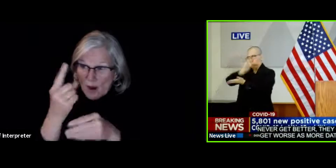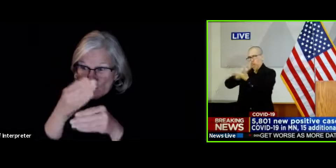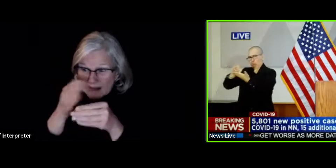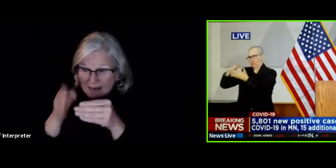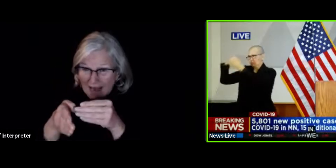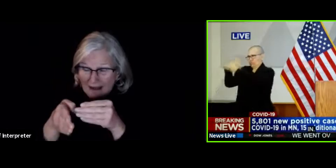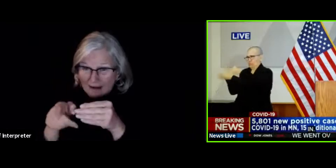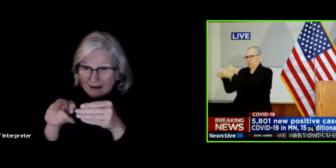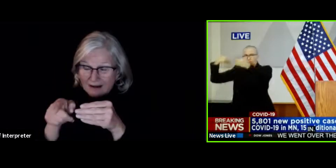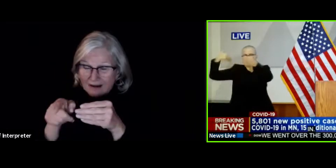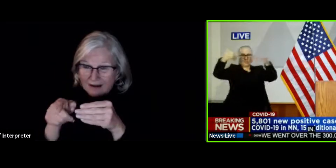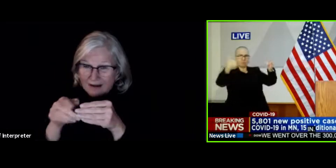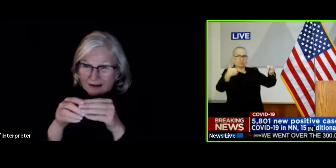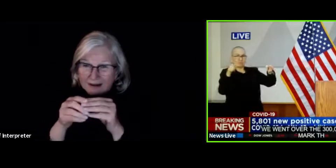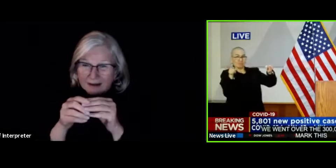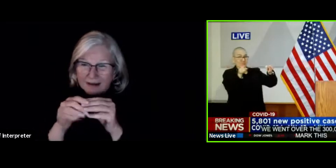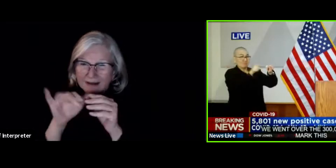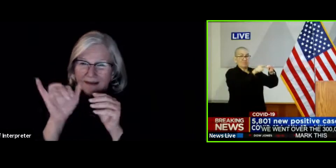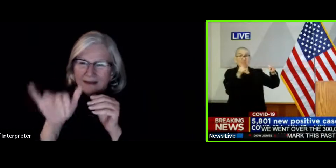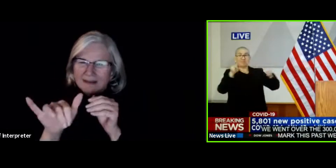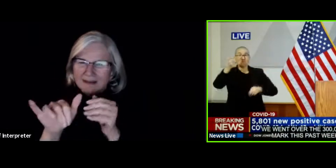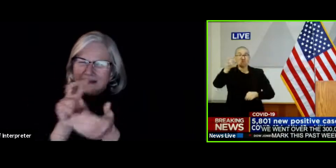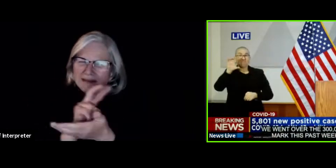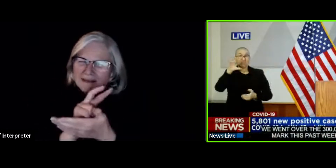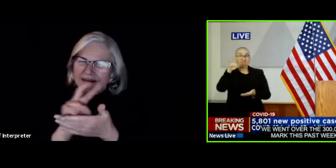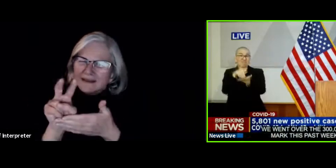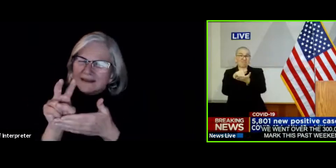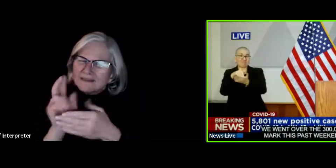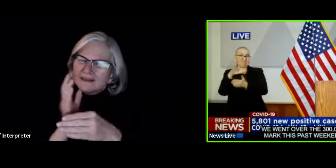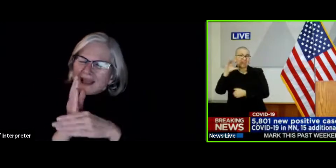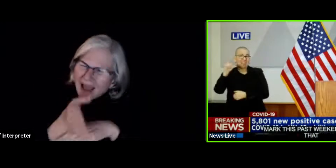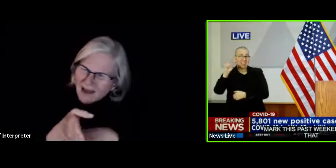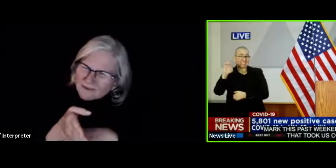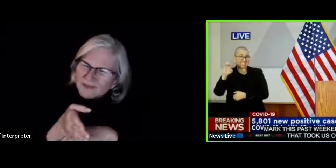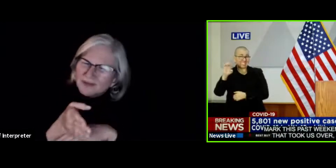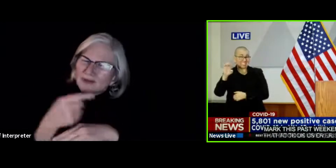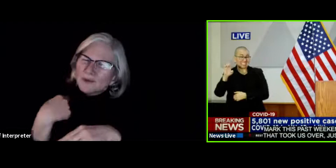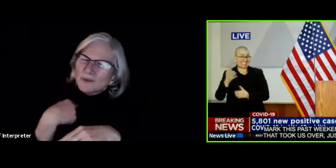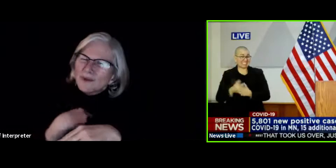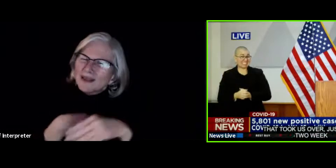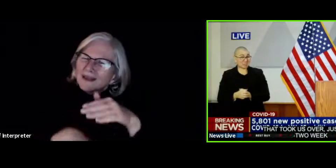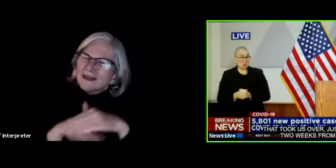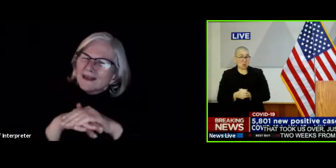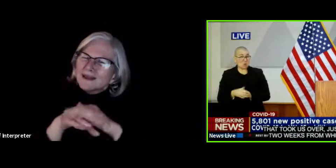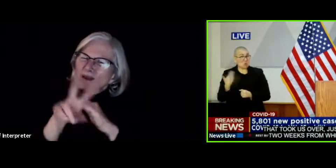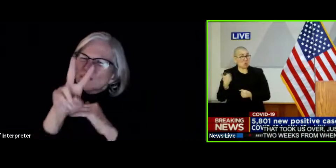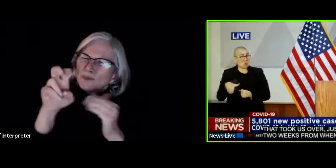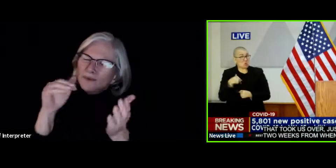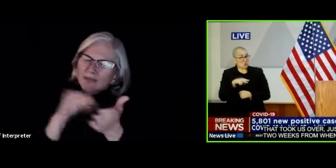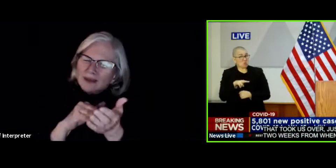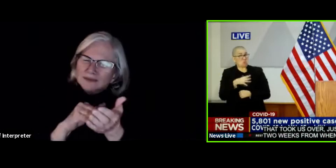THAT'S PRETTY STUNNING, AND SADLY, IT APPEARS THAT WE'LL GET TO 400,000 CASES IN THE NEXT COUPLE OF WEEKS,